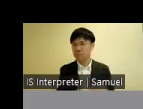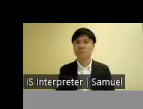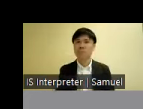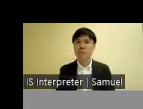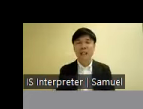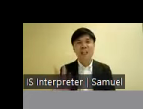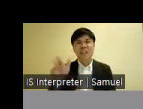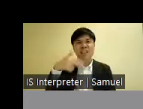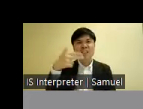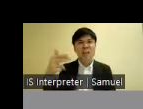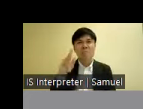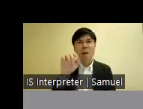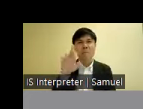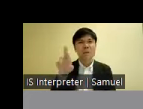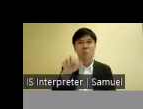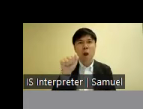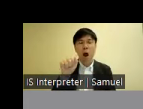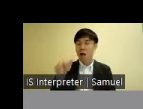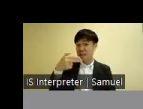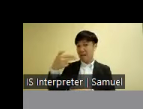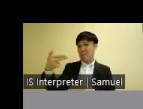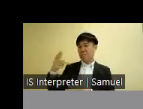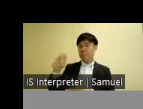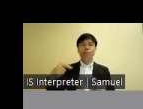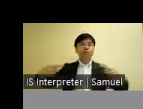wheelchair and forearm crutches to get around.